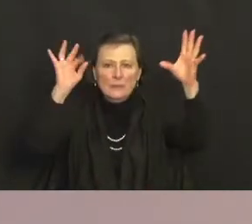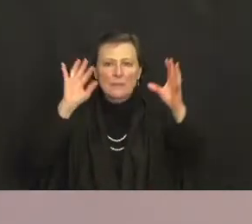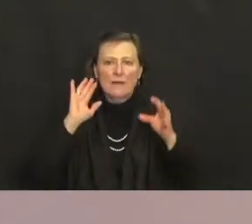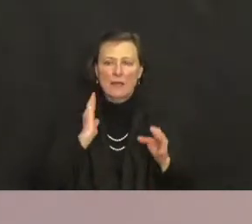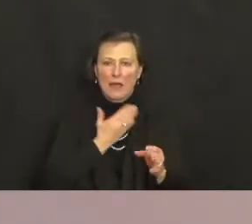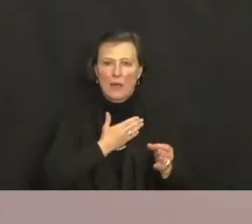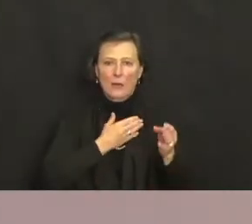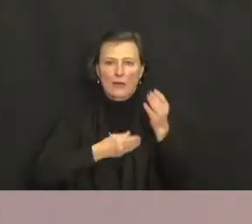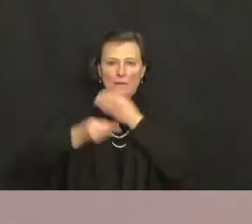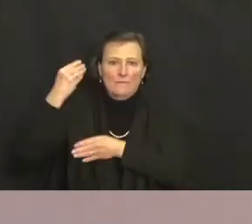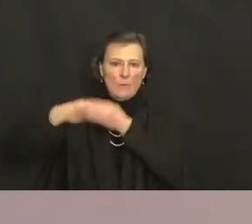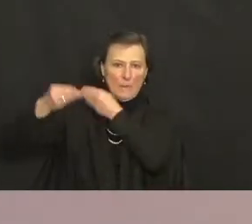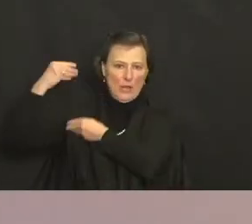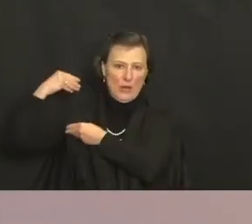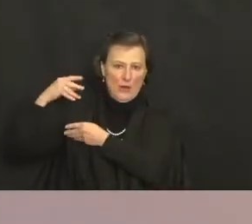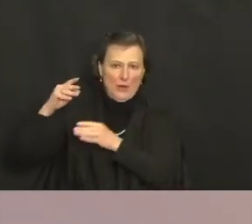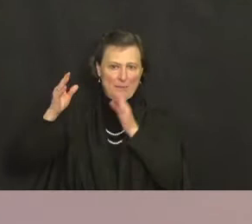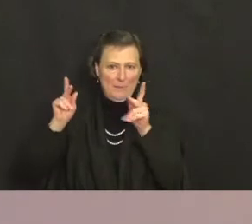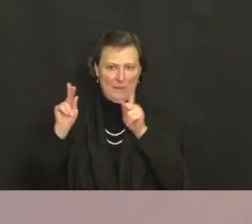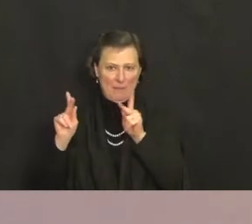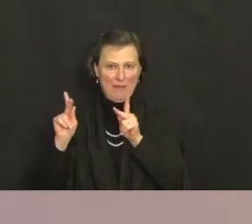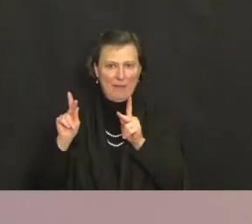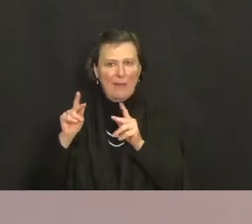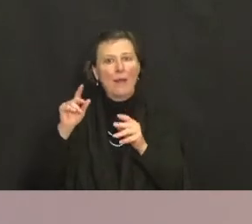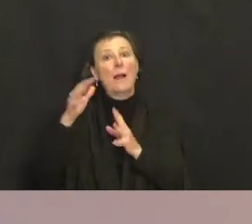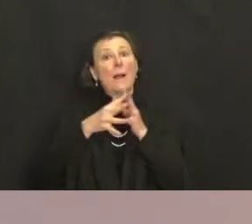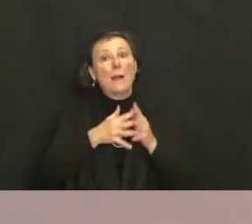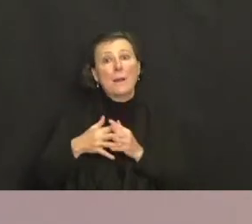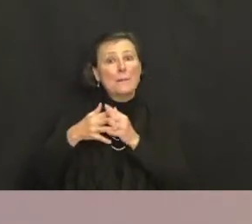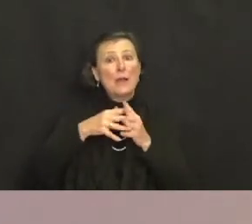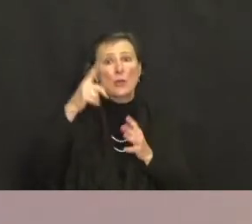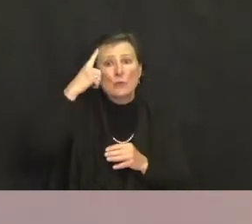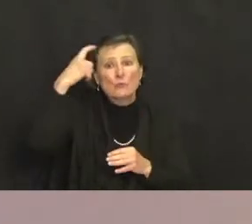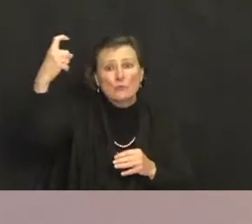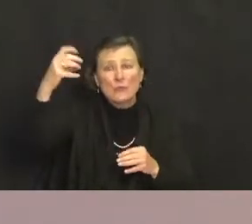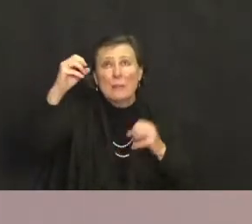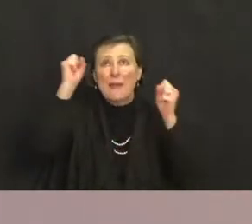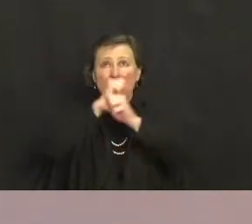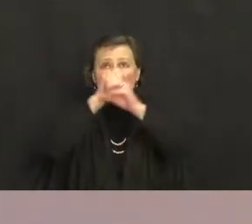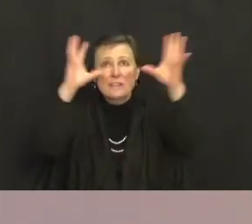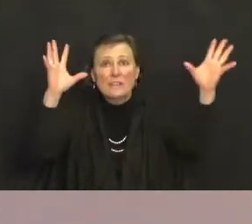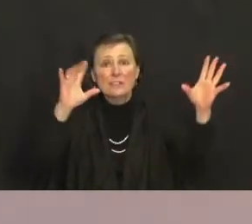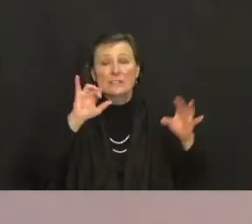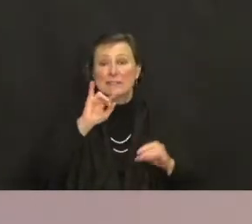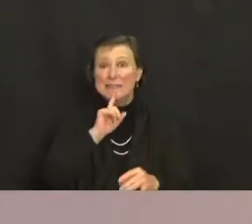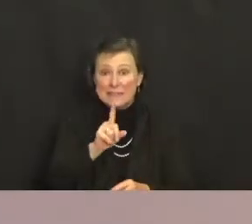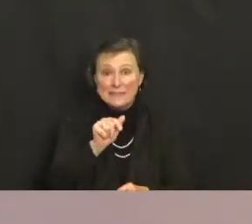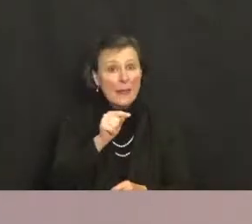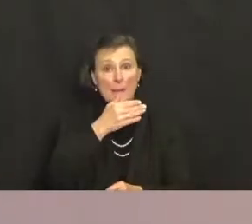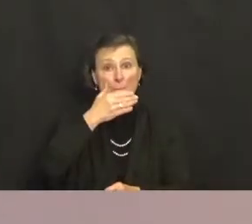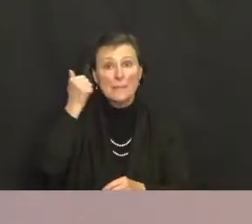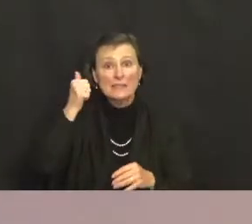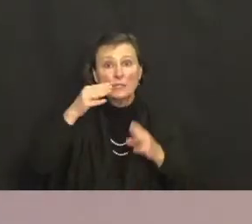The American dream, the American vision, is at its best a universal vision of a beloved